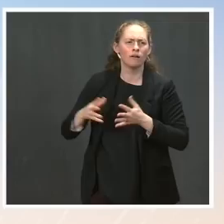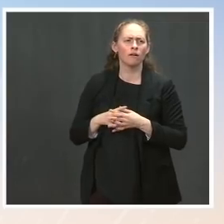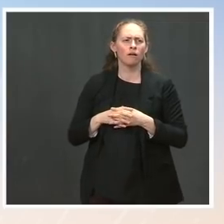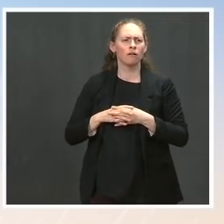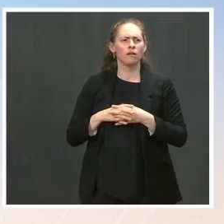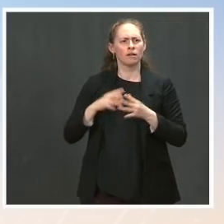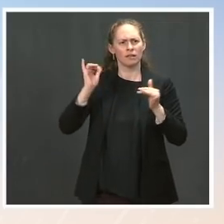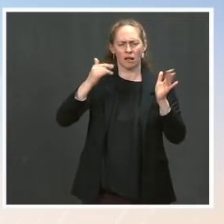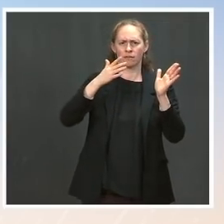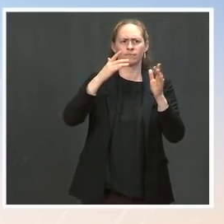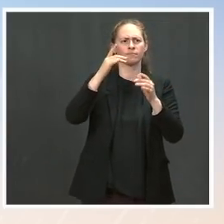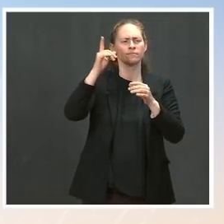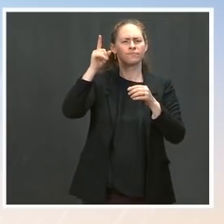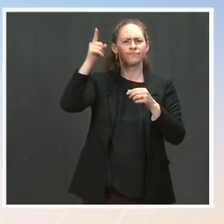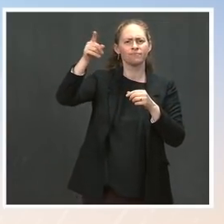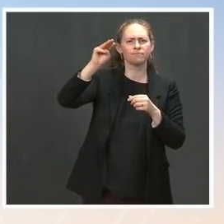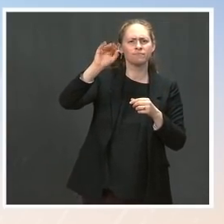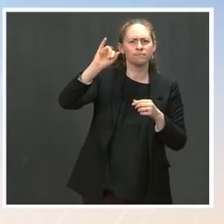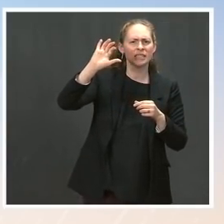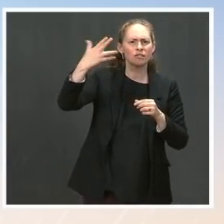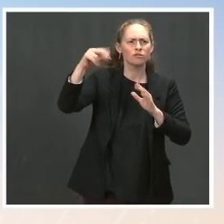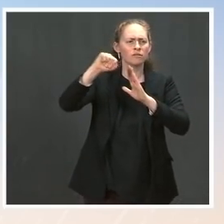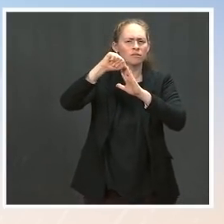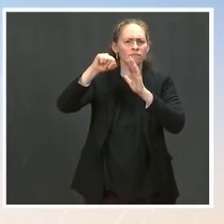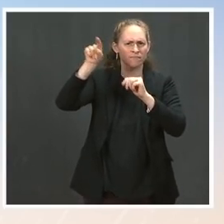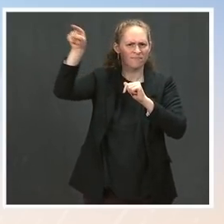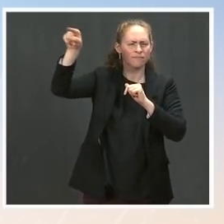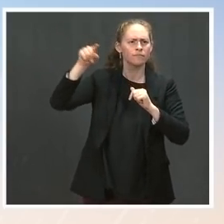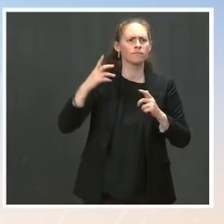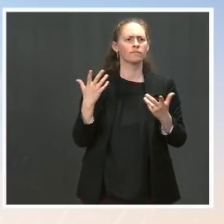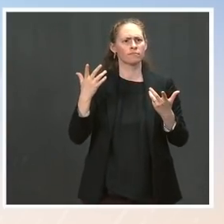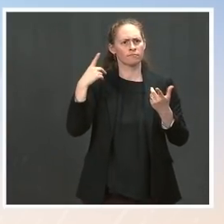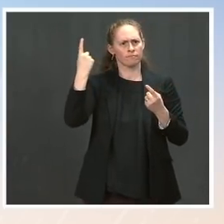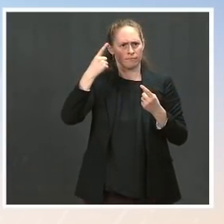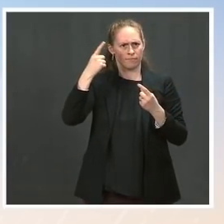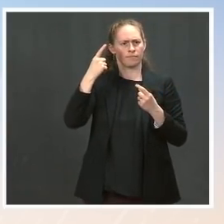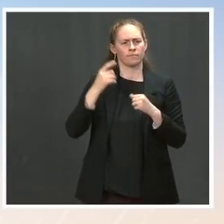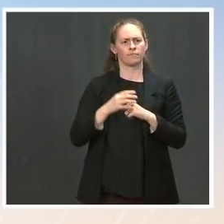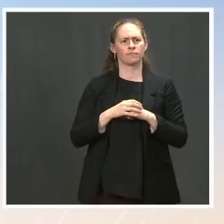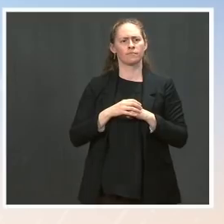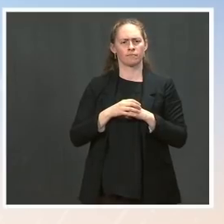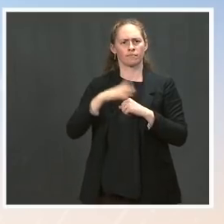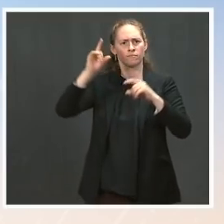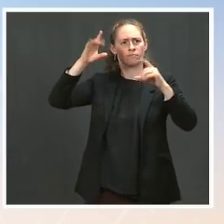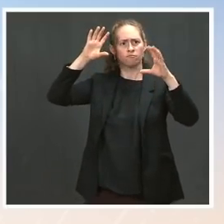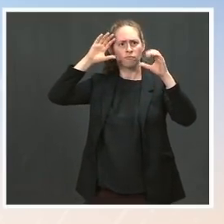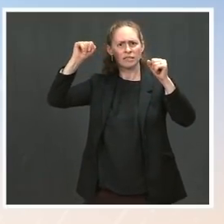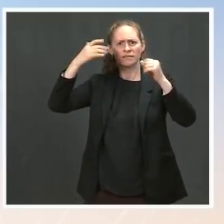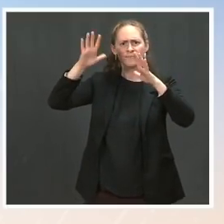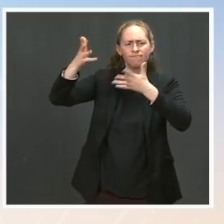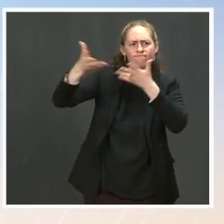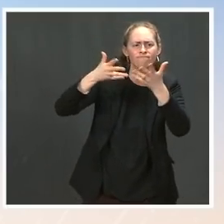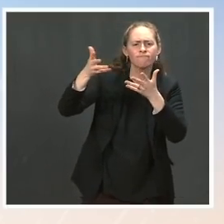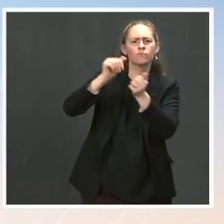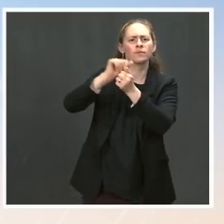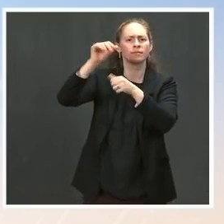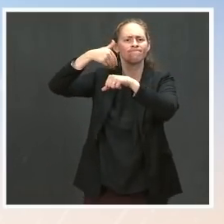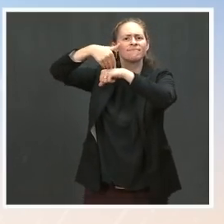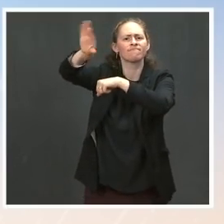The administration is surging FEMA vaccinators. What makes the vaccine different? Ms. Psaki: I would say, I think it's important